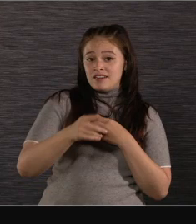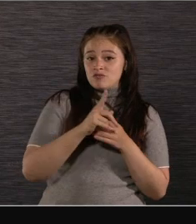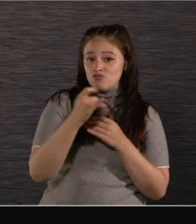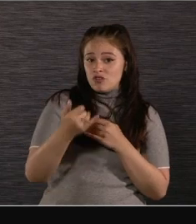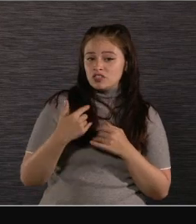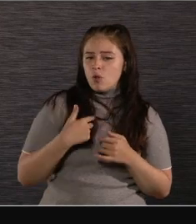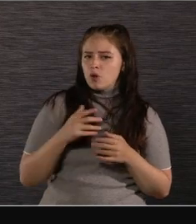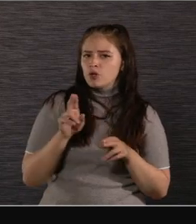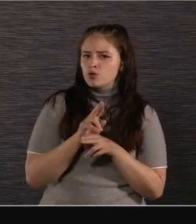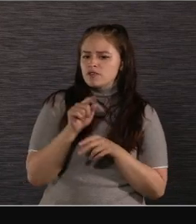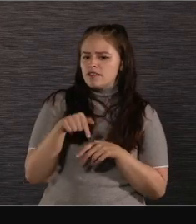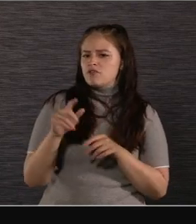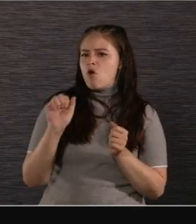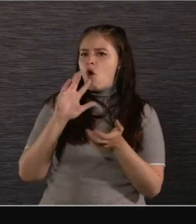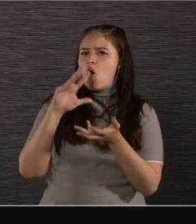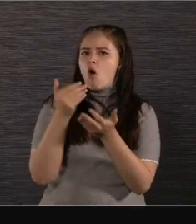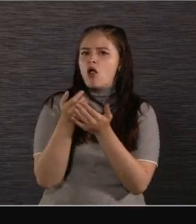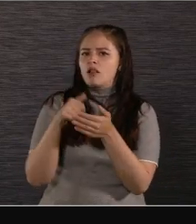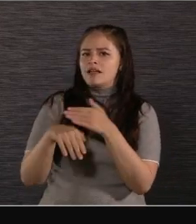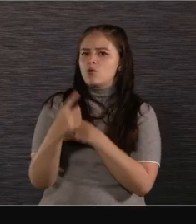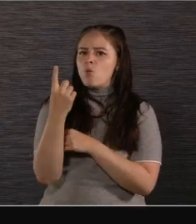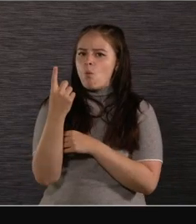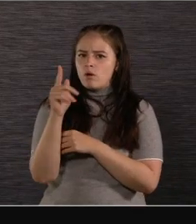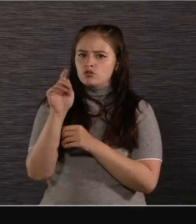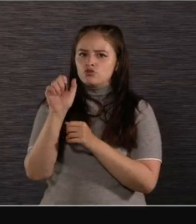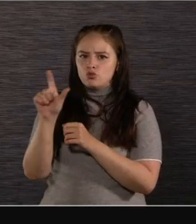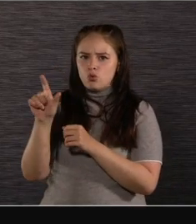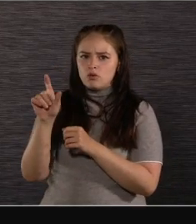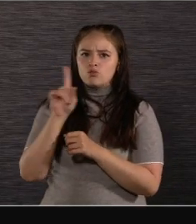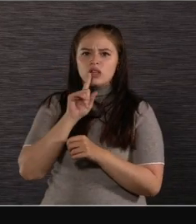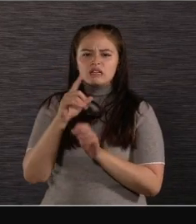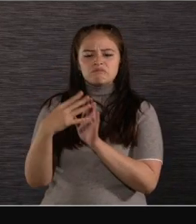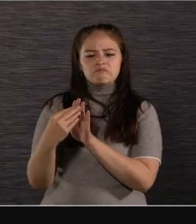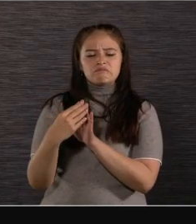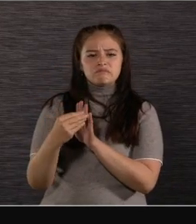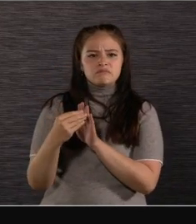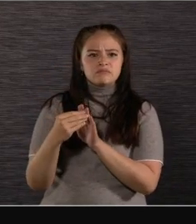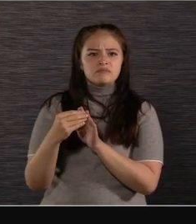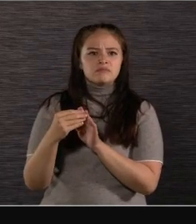in one tool, mimicking dolly shots and car crane movements